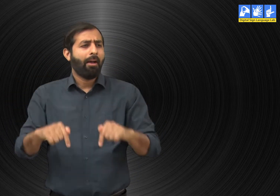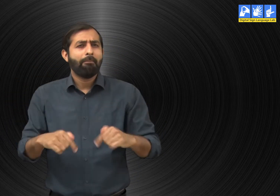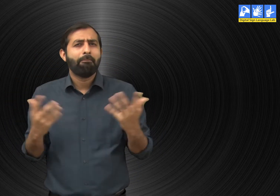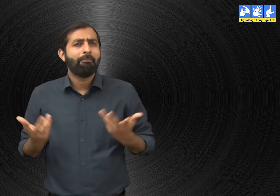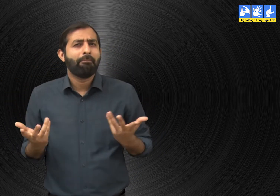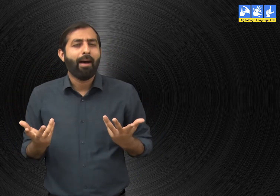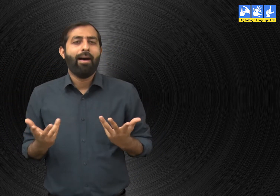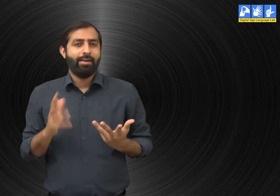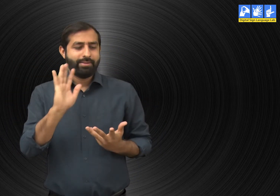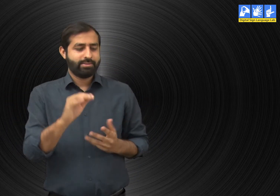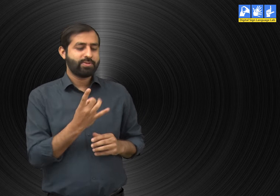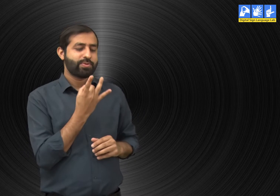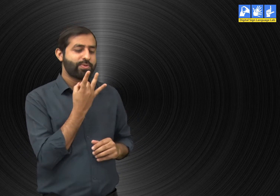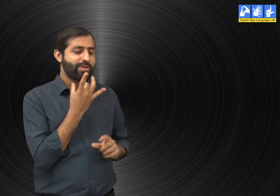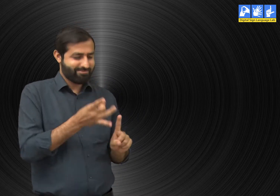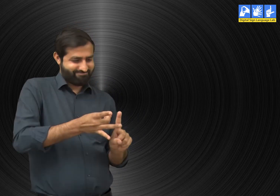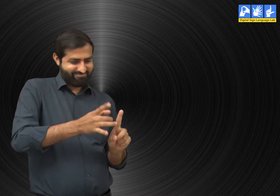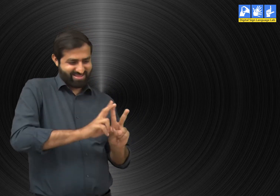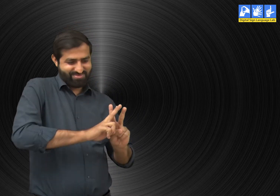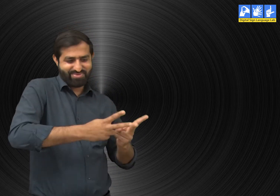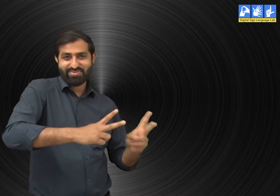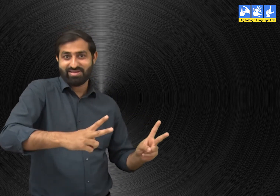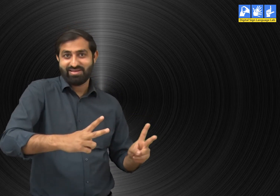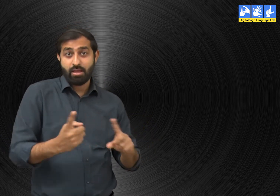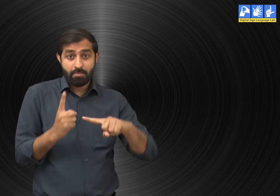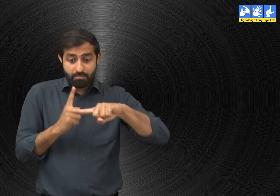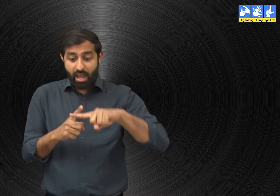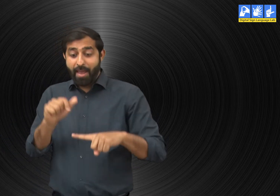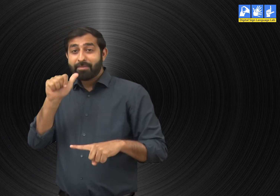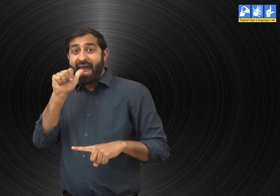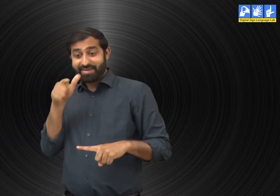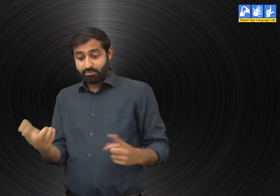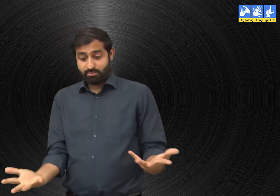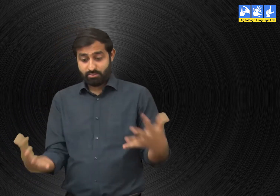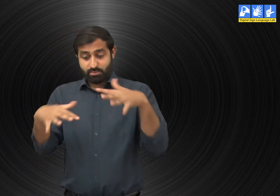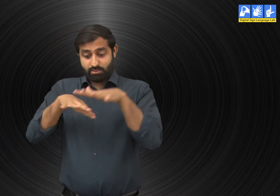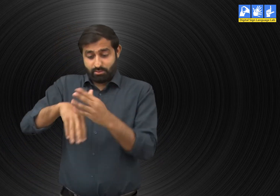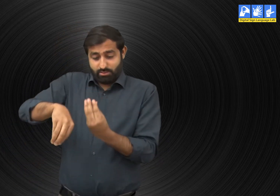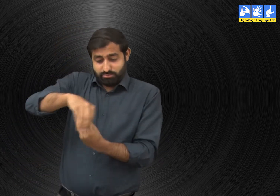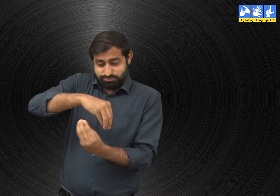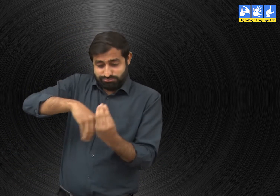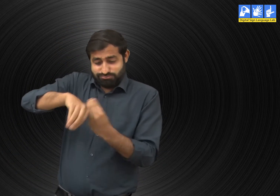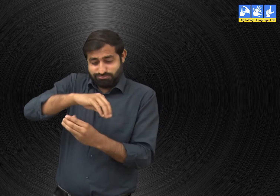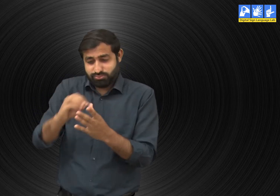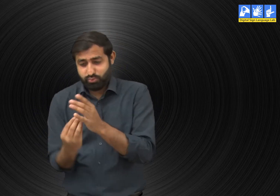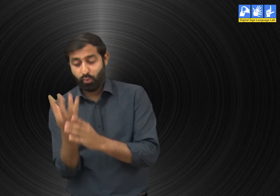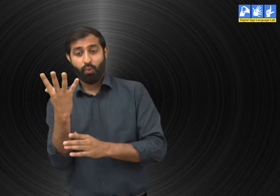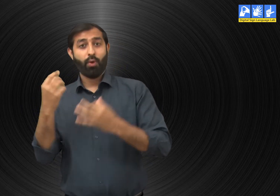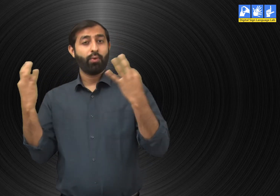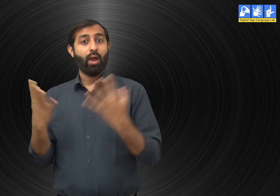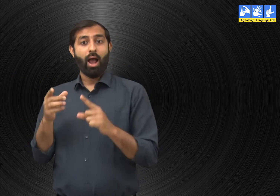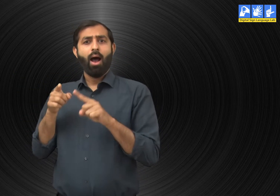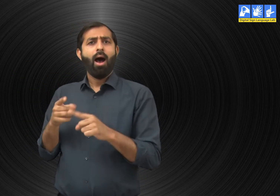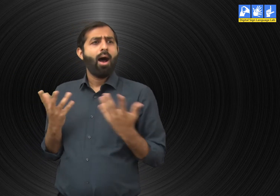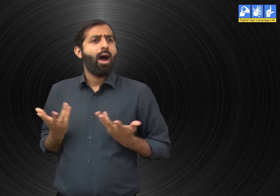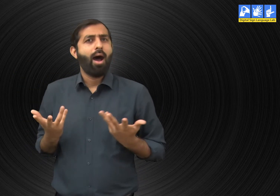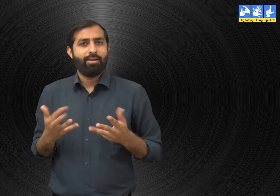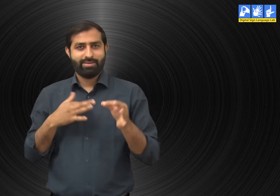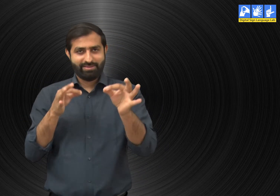Today we are going to discuss about metals reacting with water.